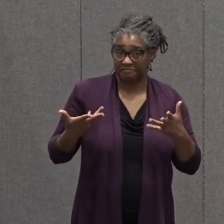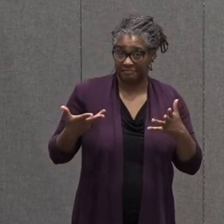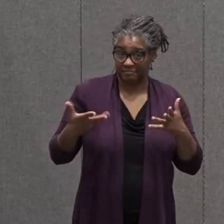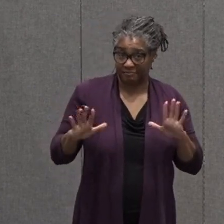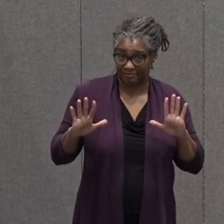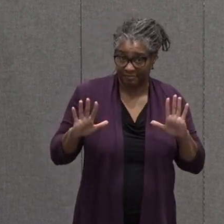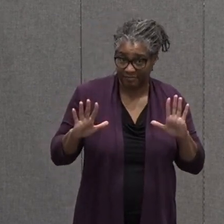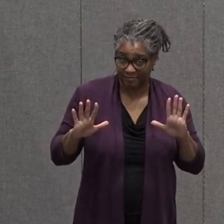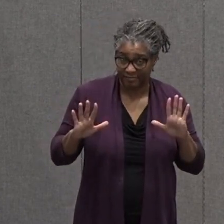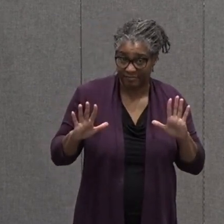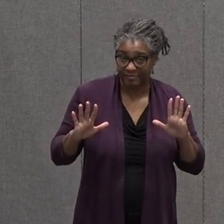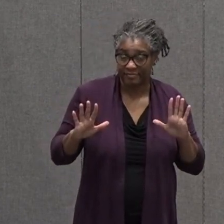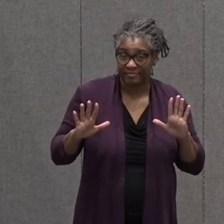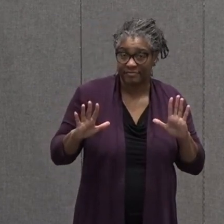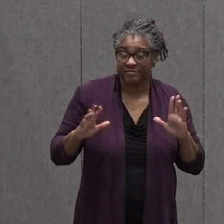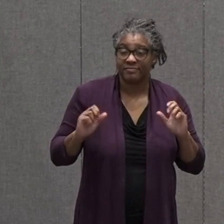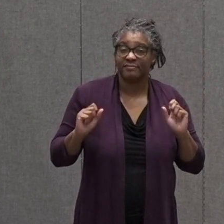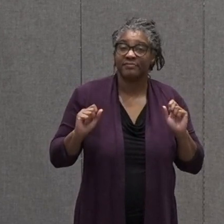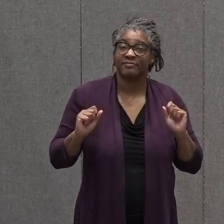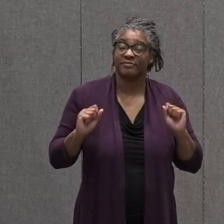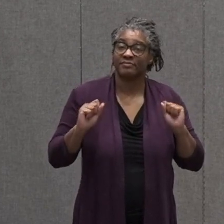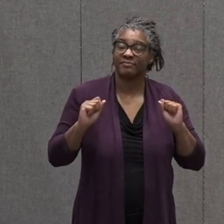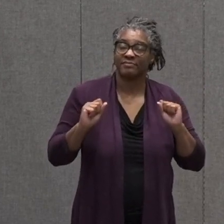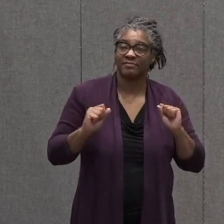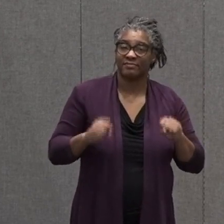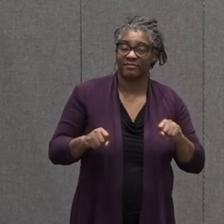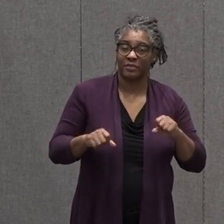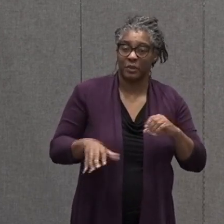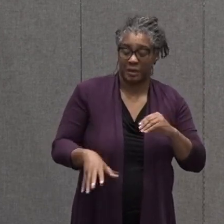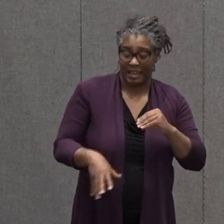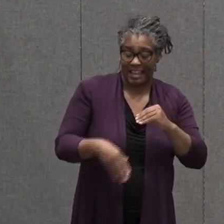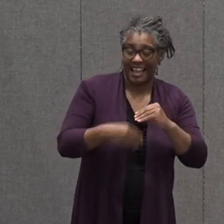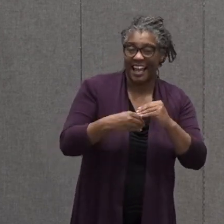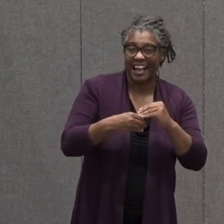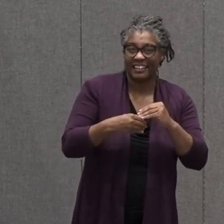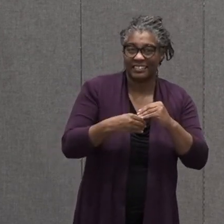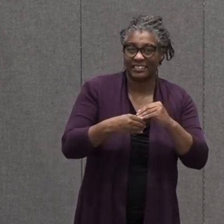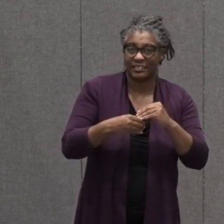I can add other yummy delicious partners onto the tortilla,